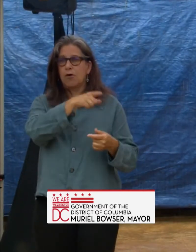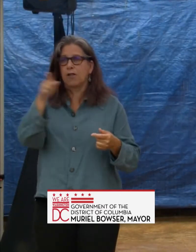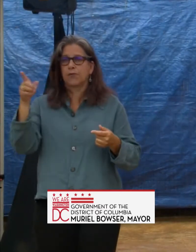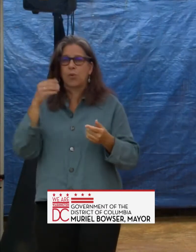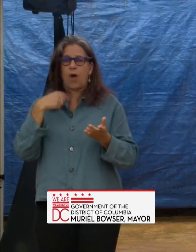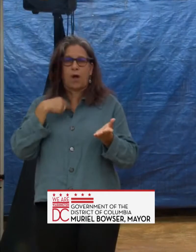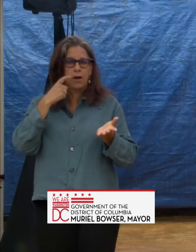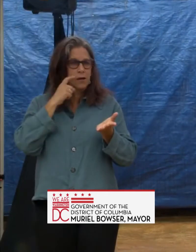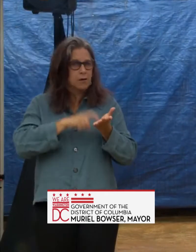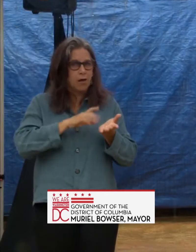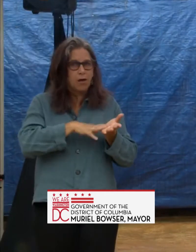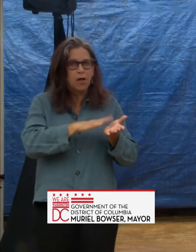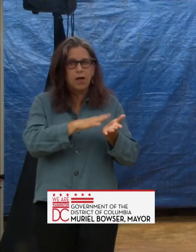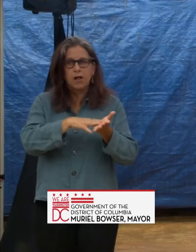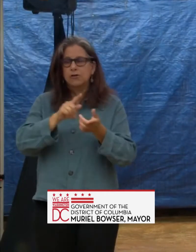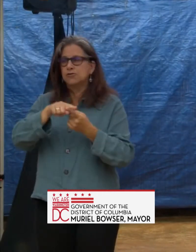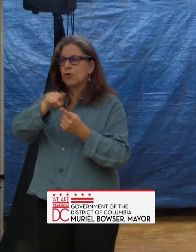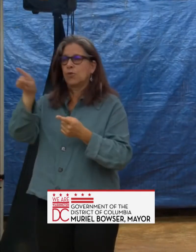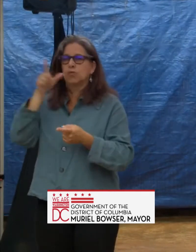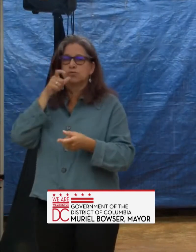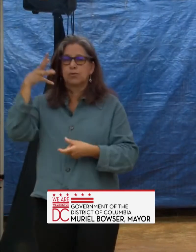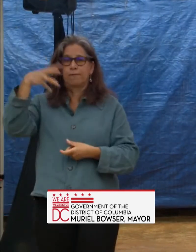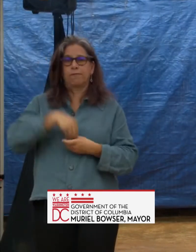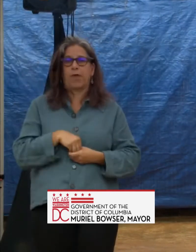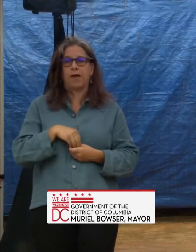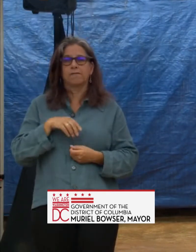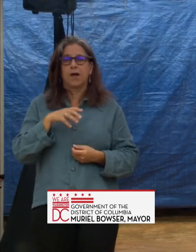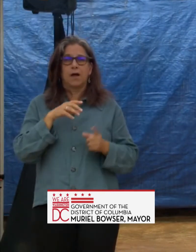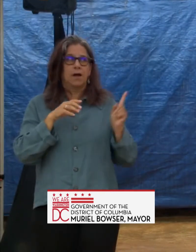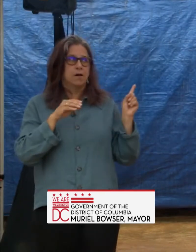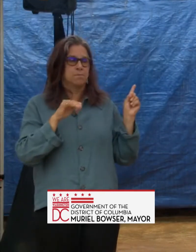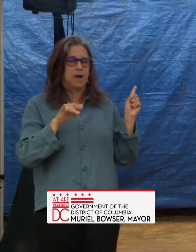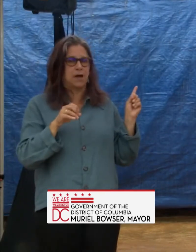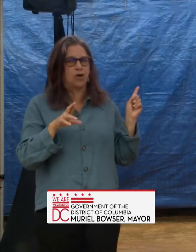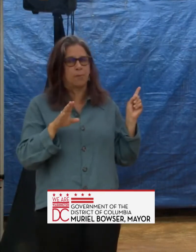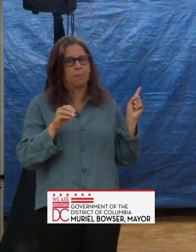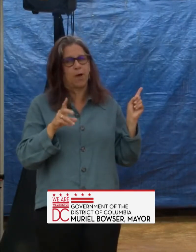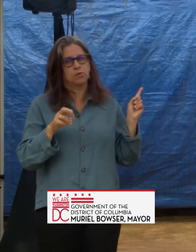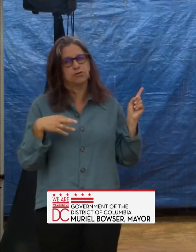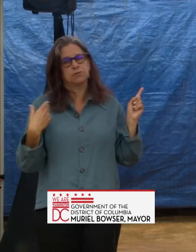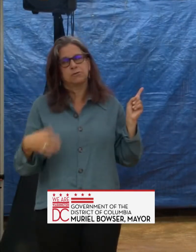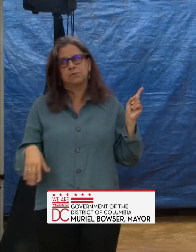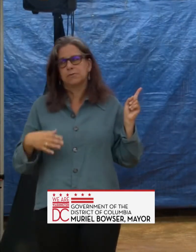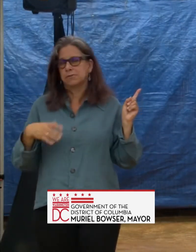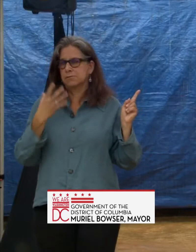LEADERSHIP OF OUR MAYOR WHO TOOK ON WHAT IS NOT AN EASY TASK,